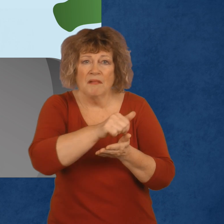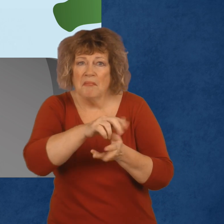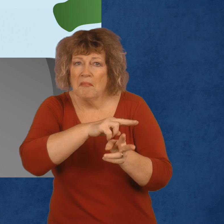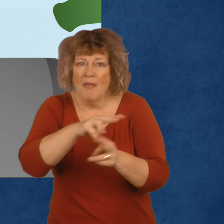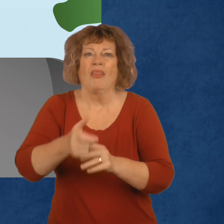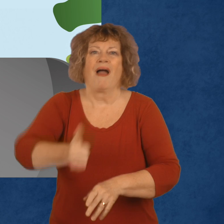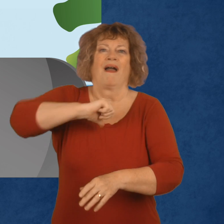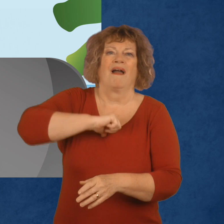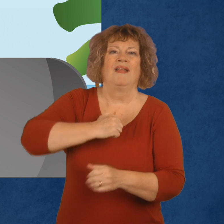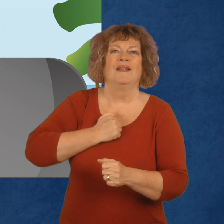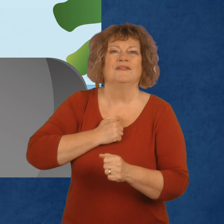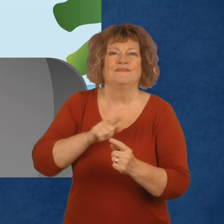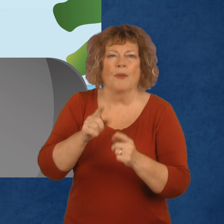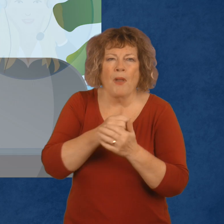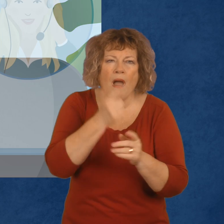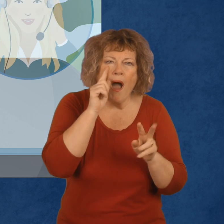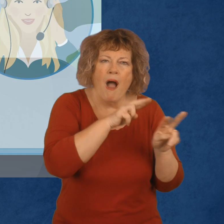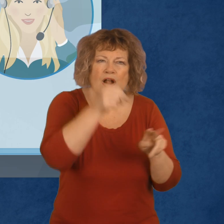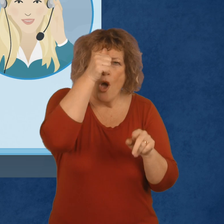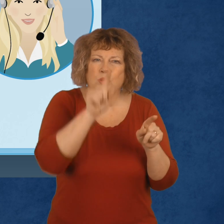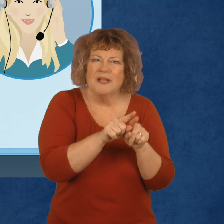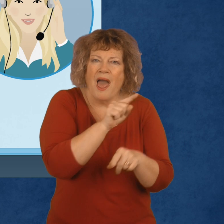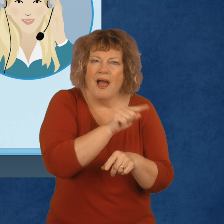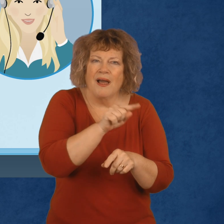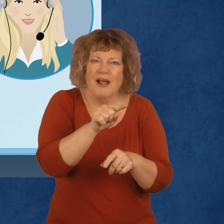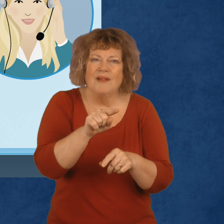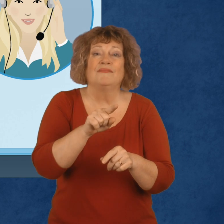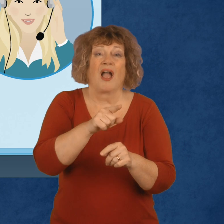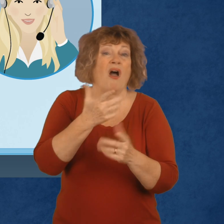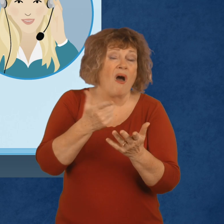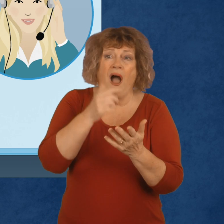If you would like to find out how to do this, contact any employment tribunal office